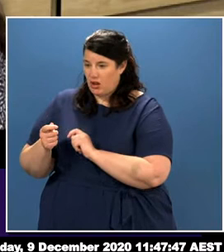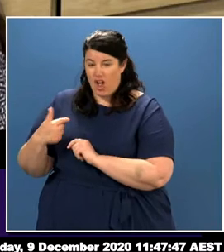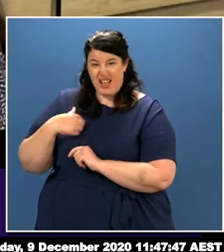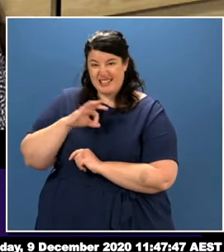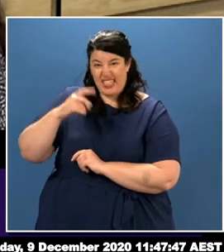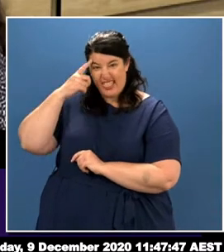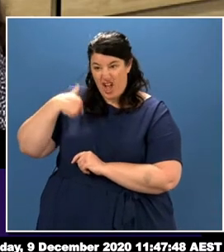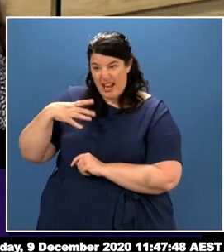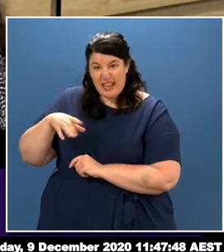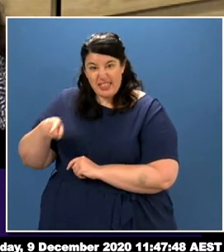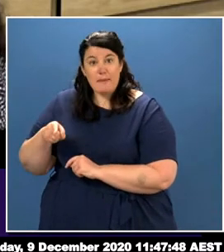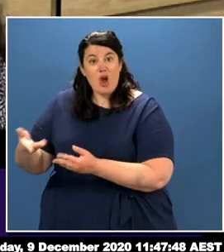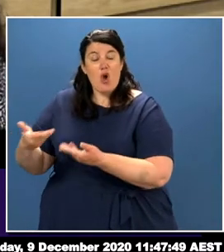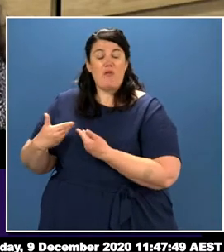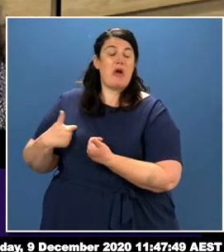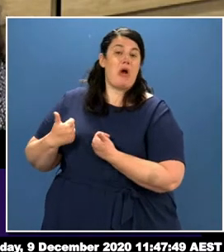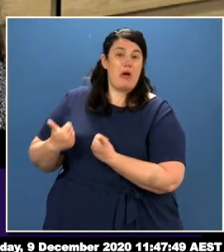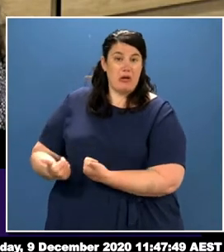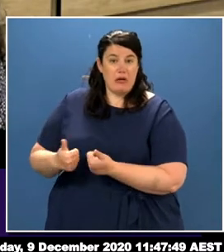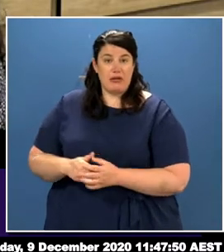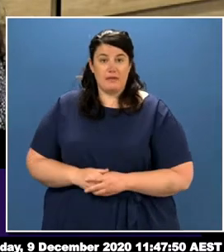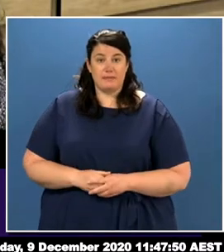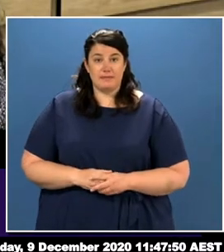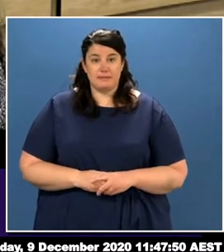We're going to talk a little bit about that now, about the